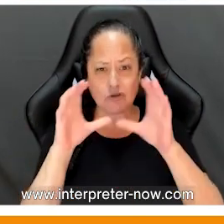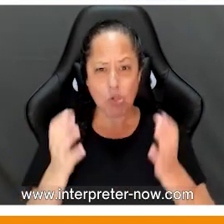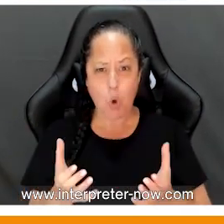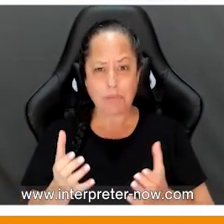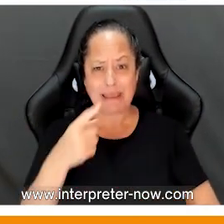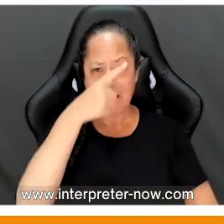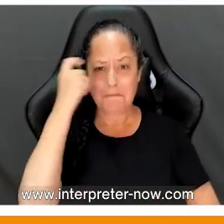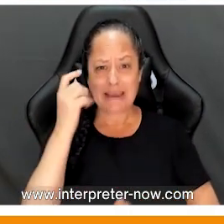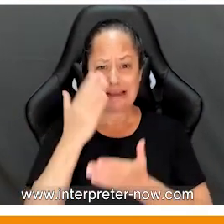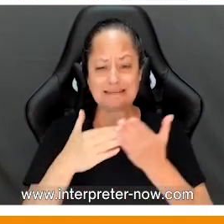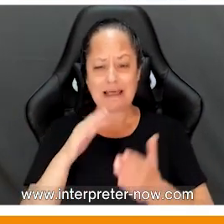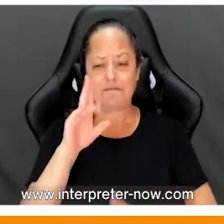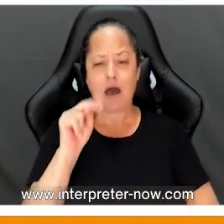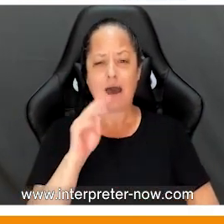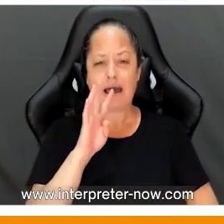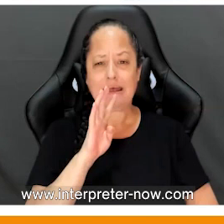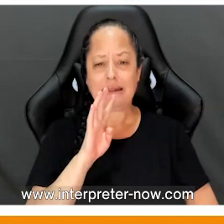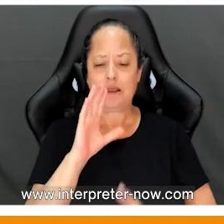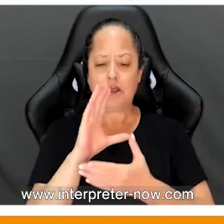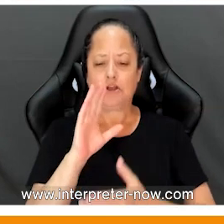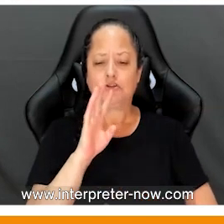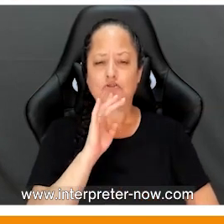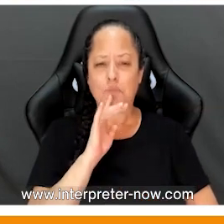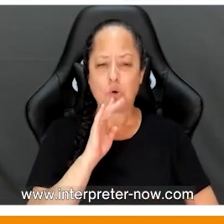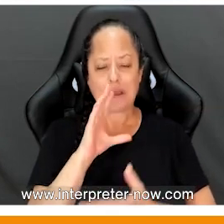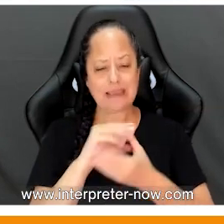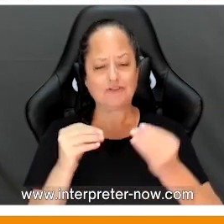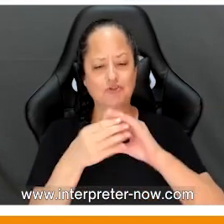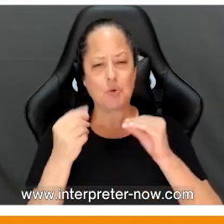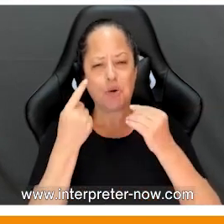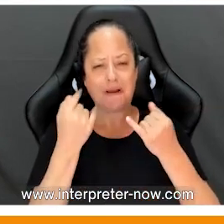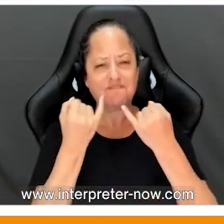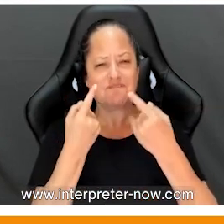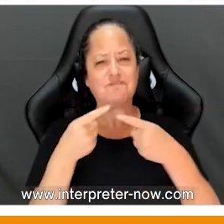It's because some of these unspoken stories are finally being spoken about publicly.